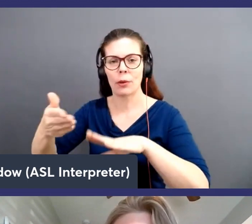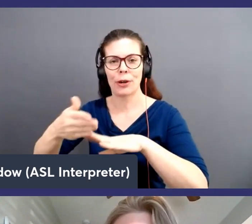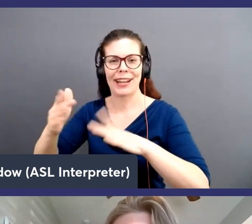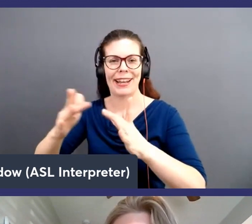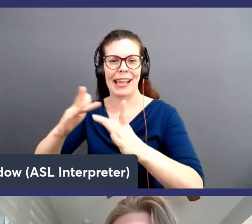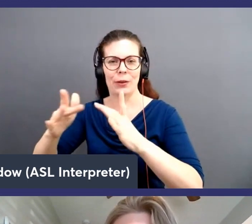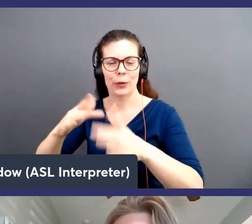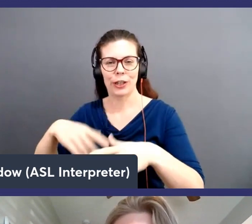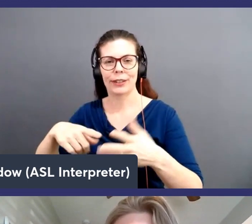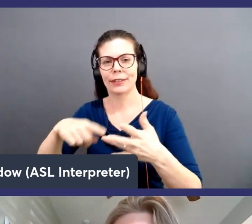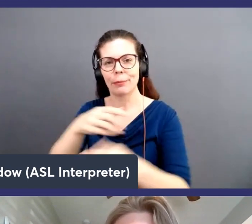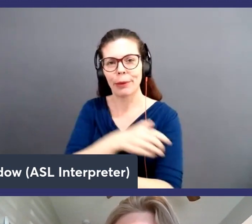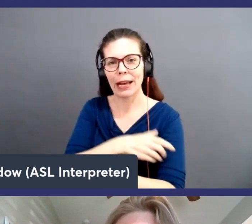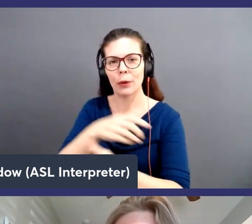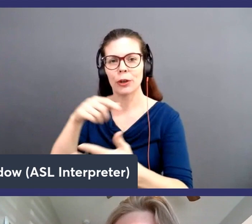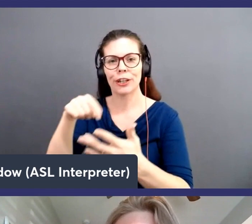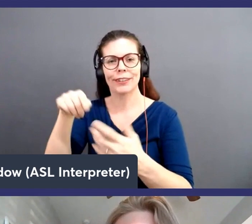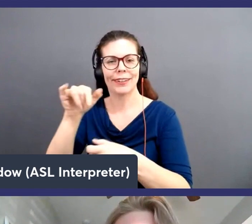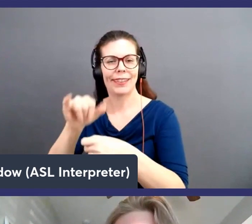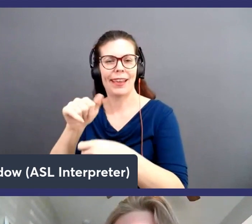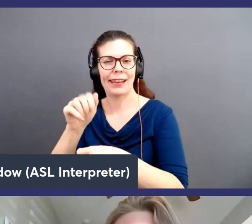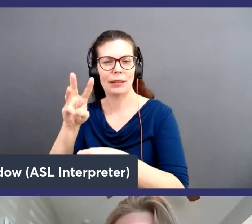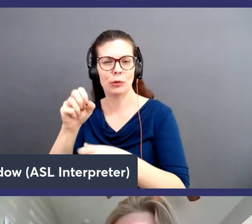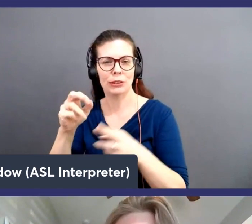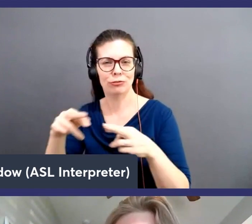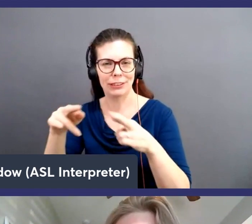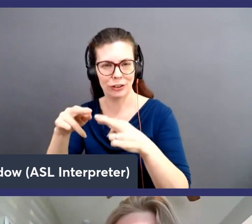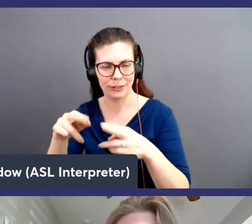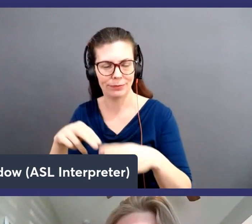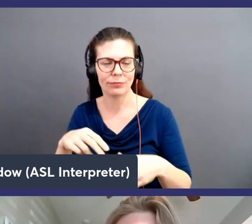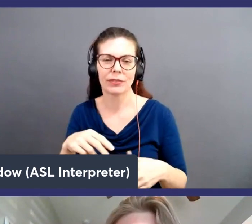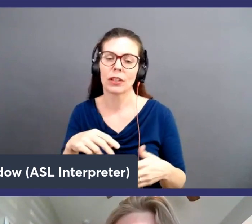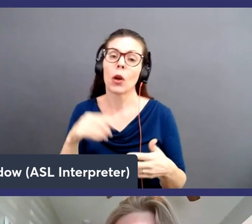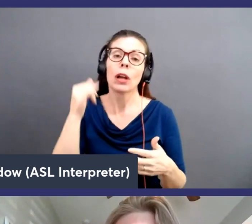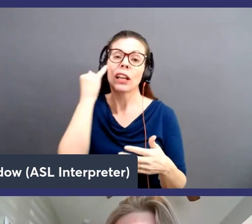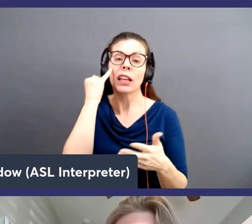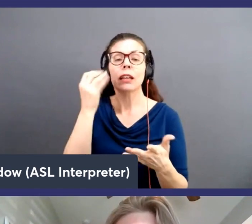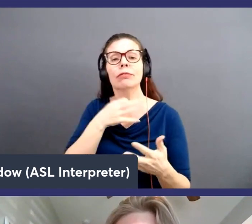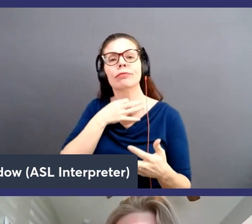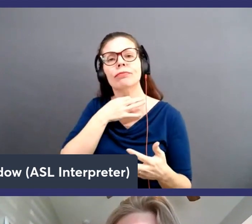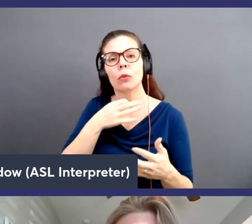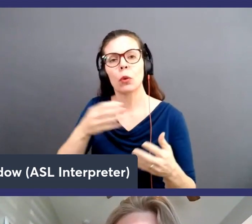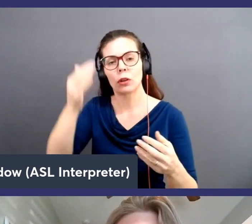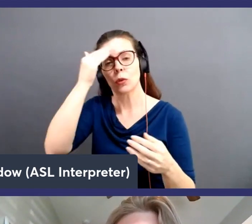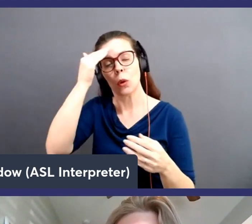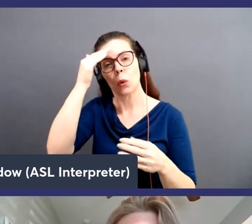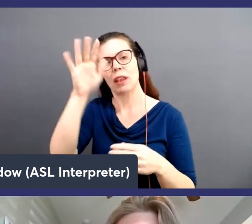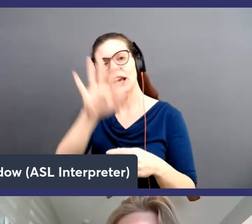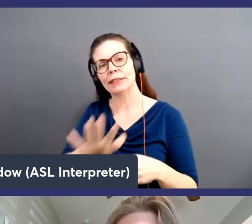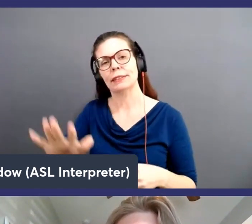the power in that AWS region. So if you want to know what is the estimated restore time